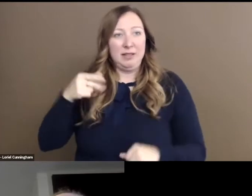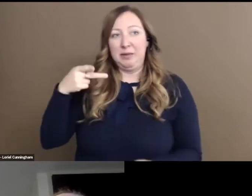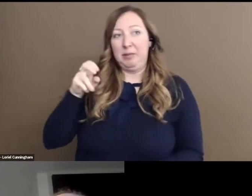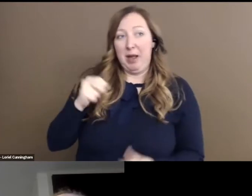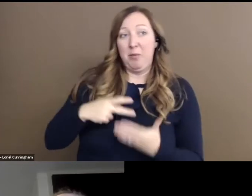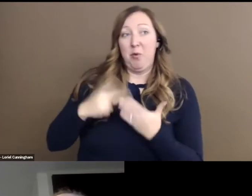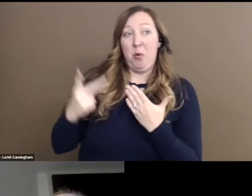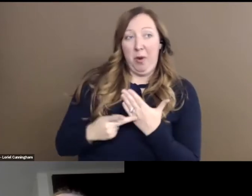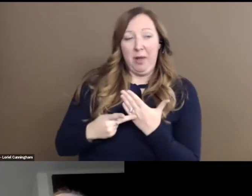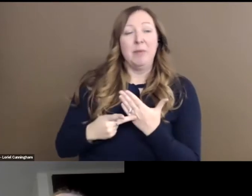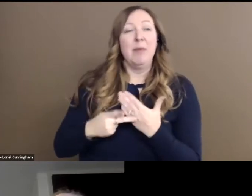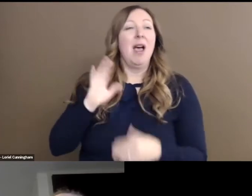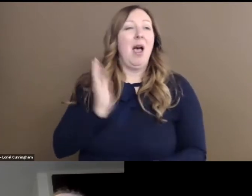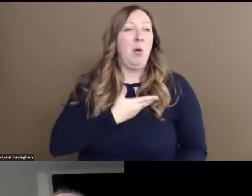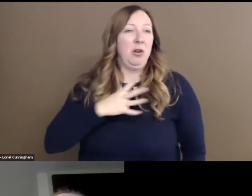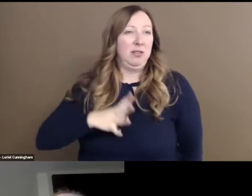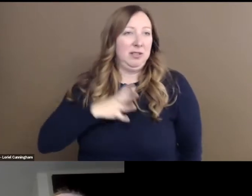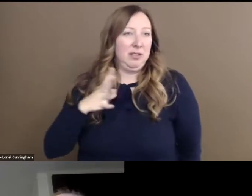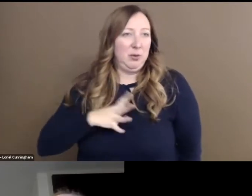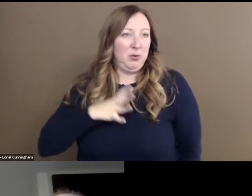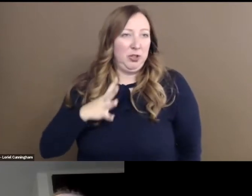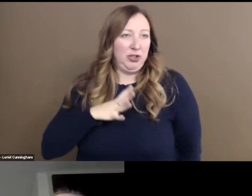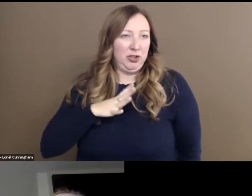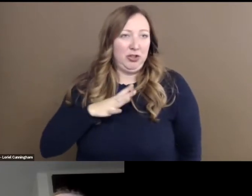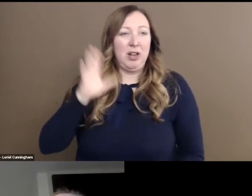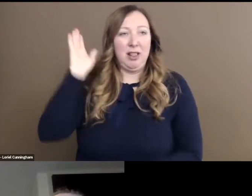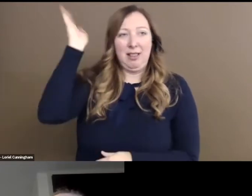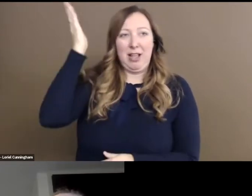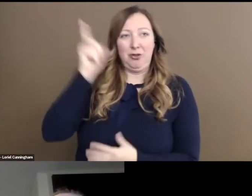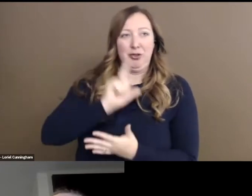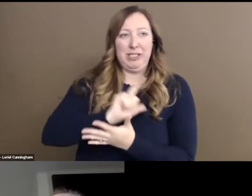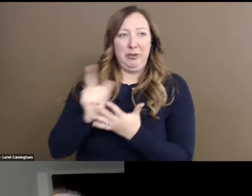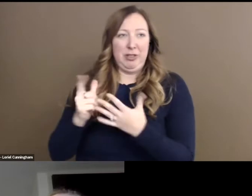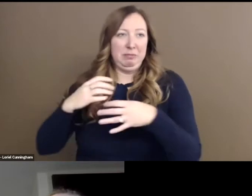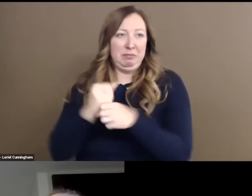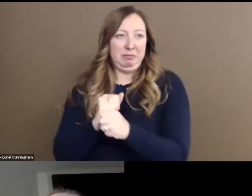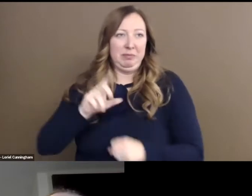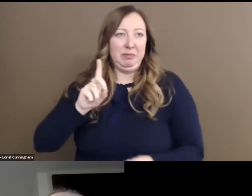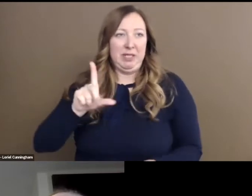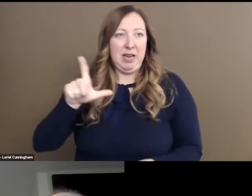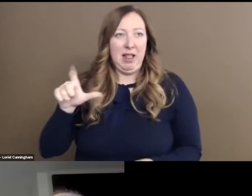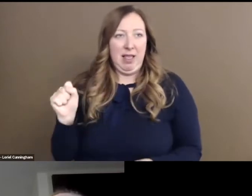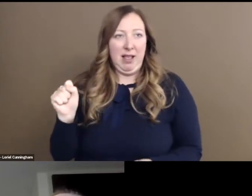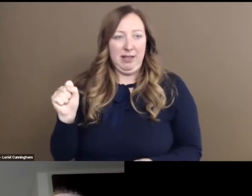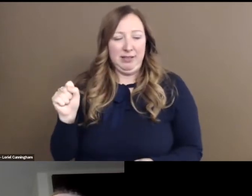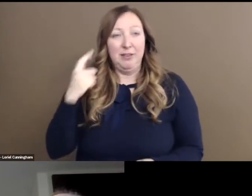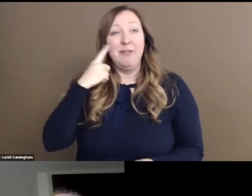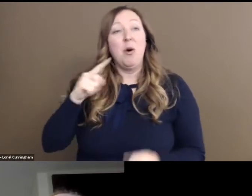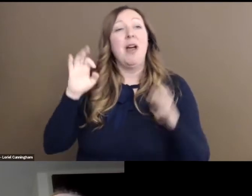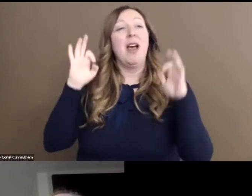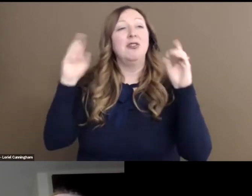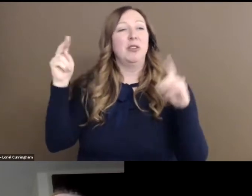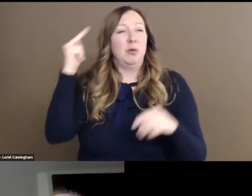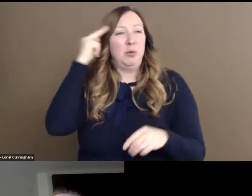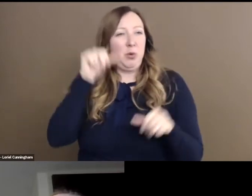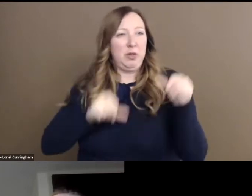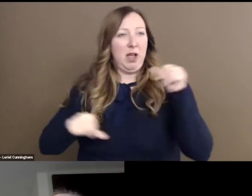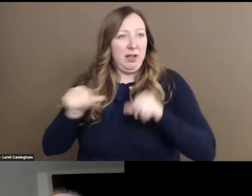distinguished lecture series in educational neuroscience